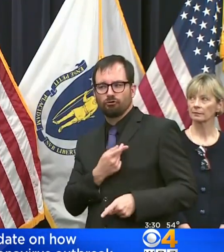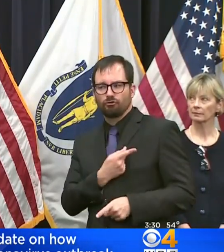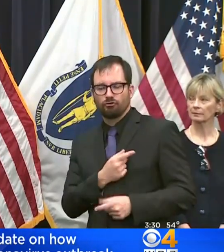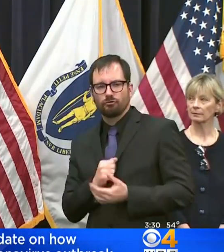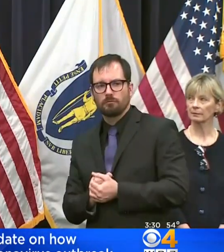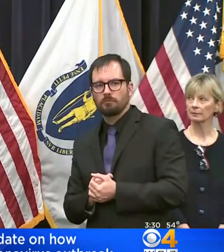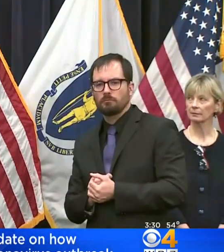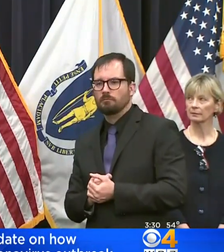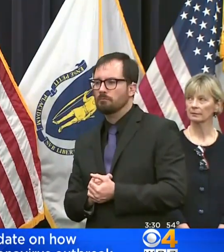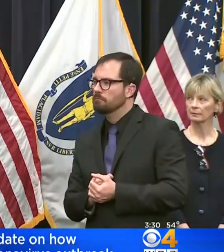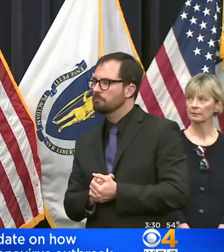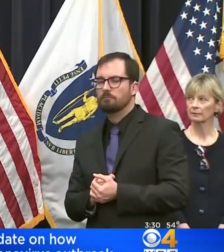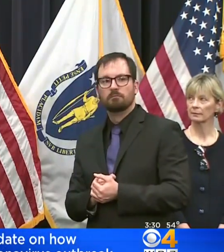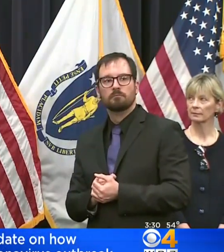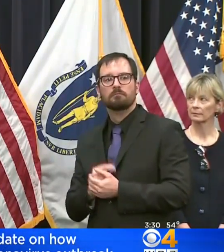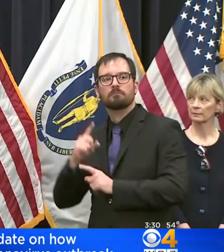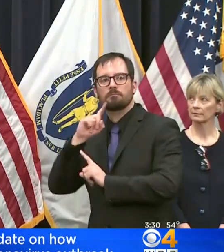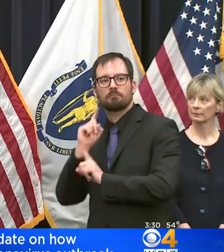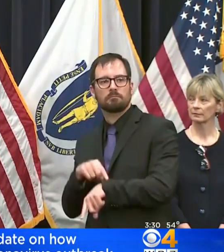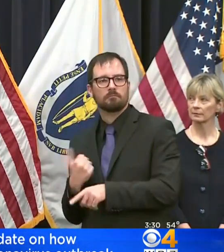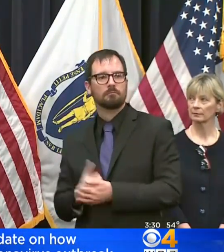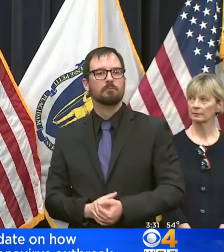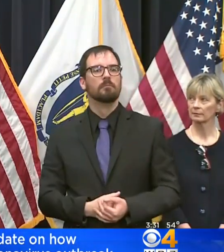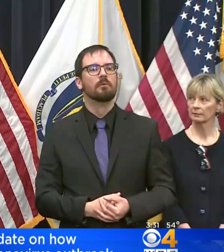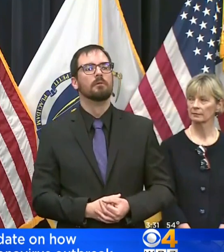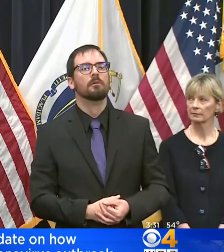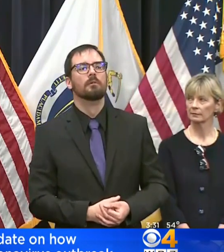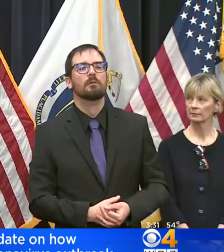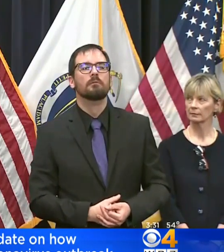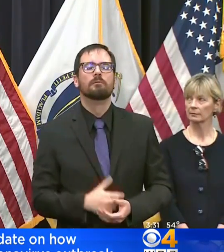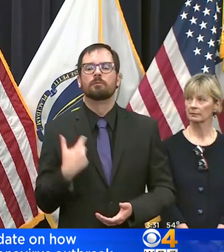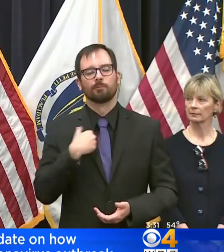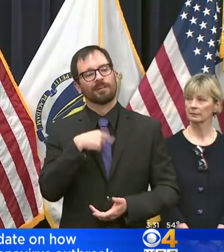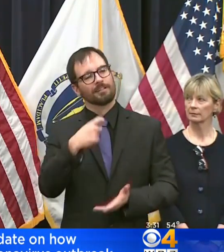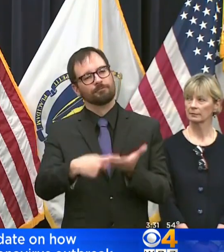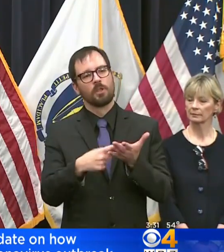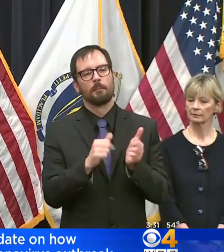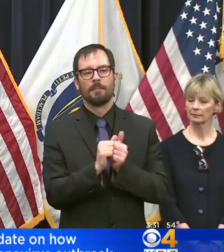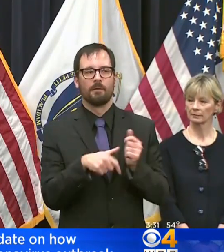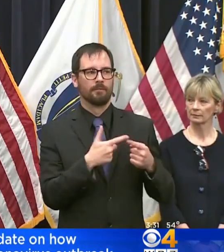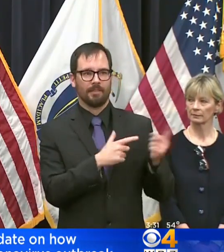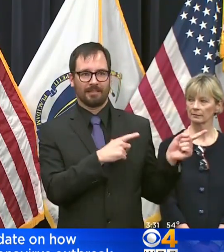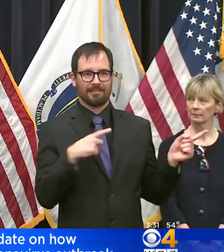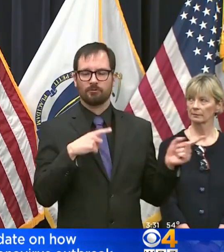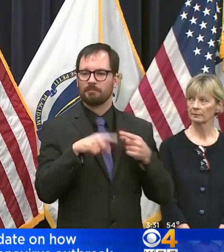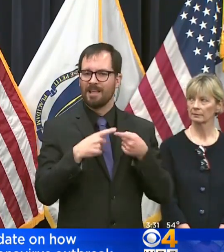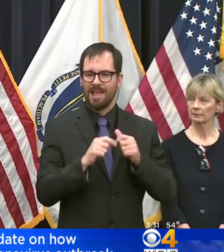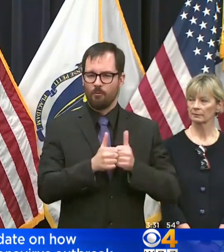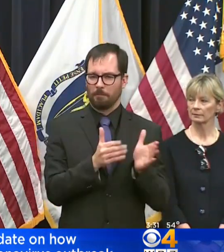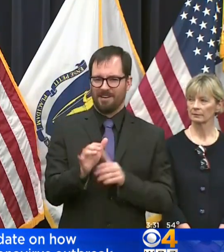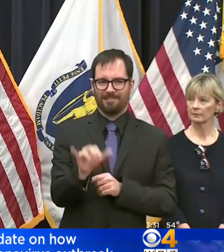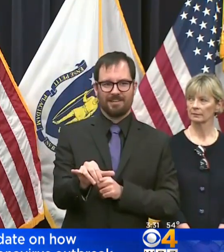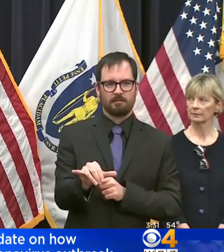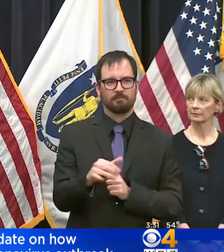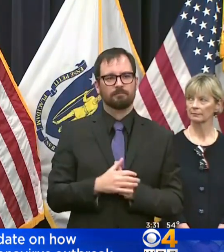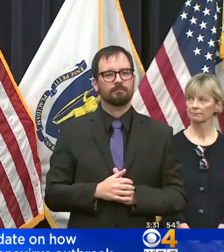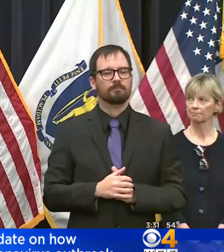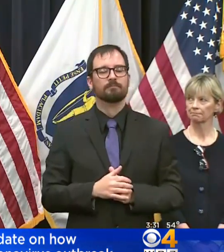UM -- I GUESS WHEY WOULD SAY ON THAT ONE IS WE NEED TO CONTINUE TO DO THE ANALYTICS ON THIS WITH OUR COLLEAGUES.